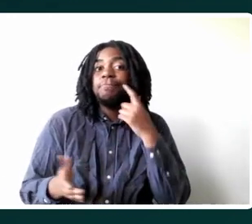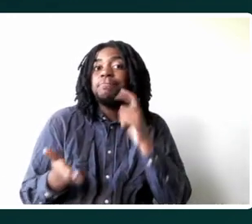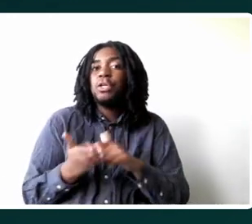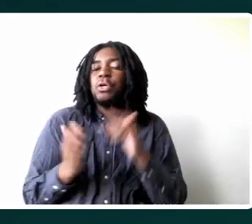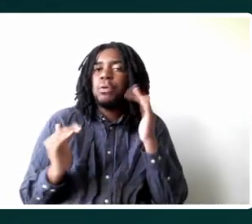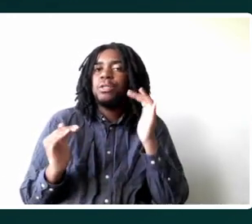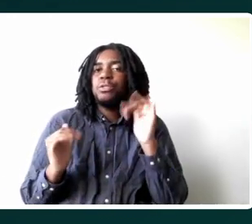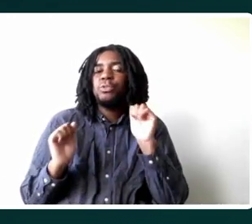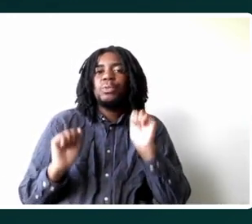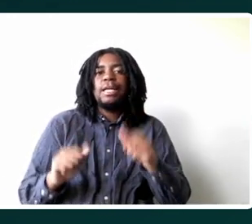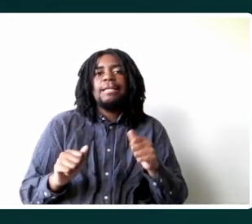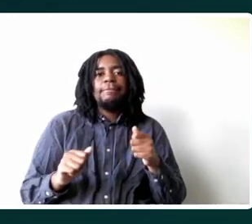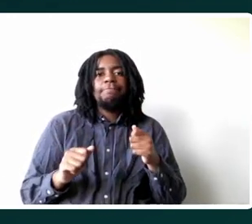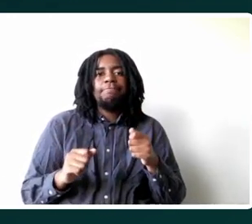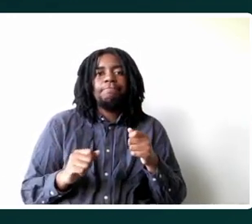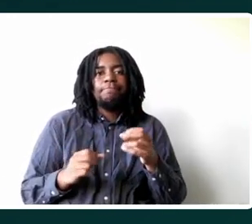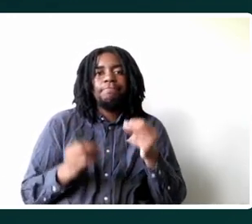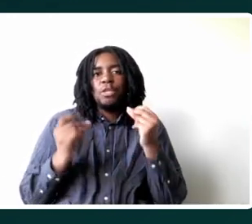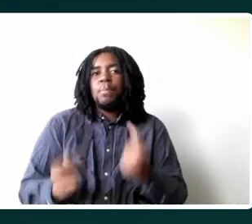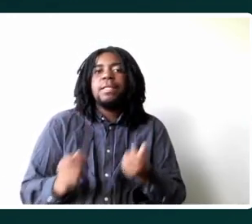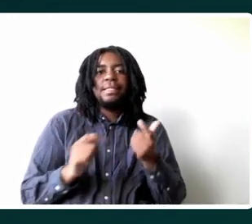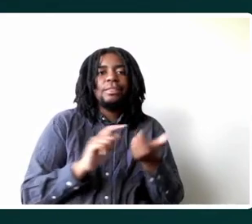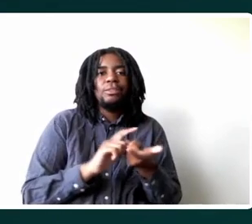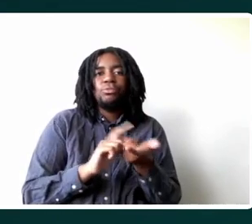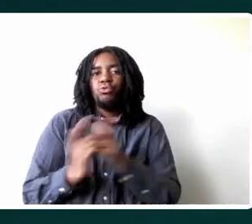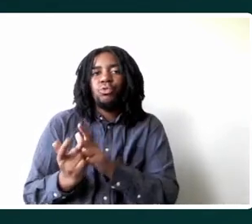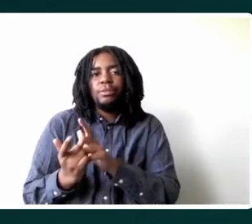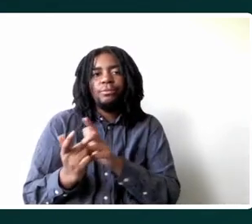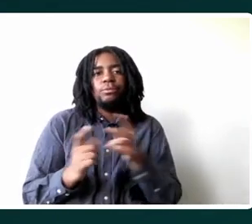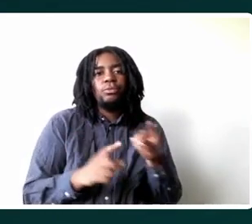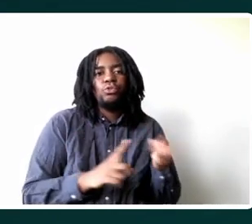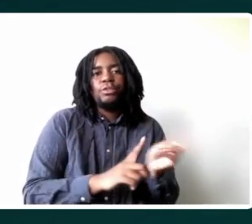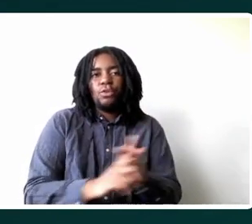We'll pose a couple of rhetorical questions throughout. And we'll pause very briefly for